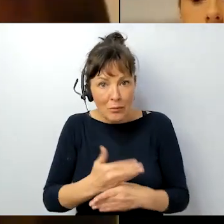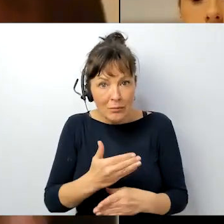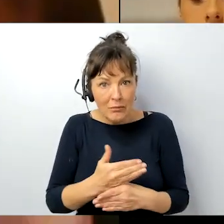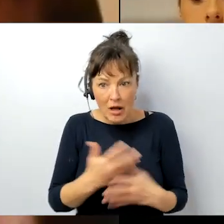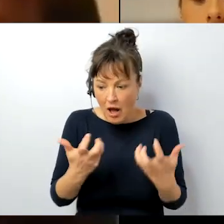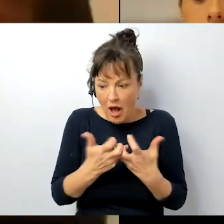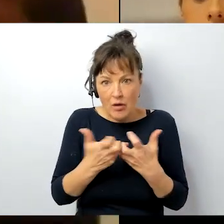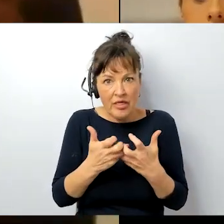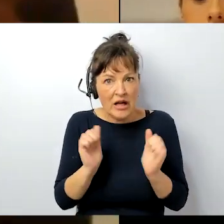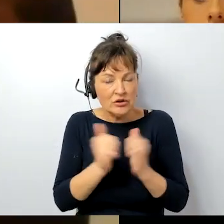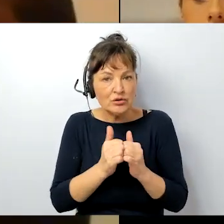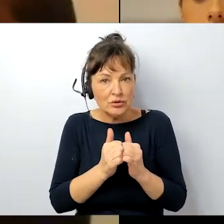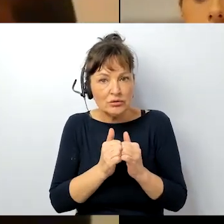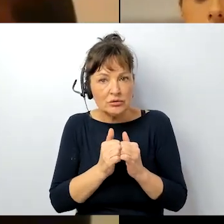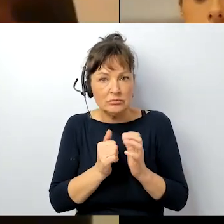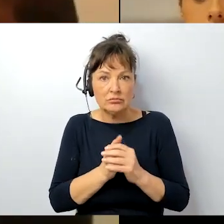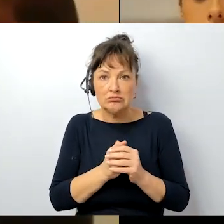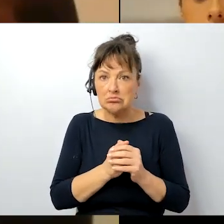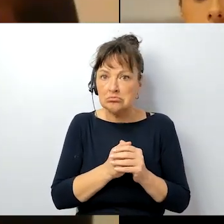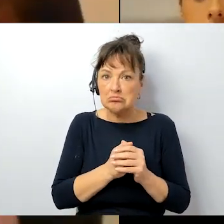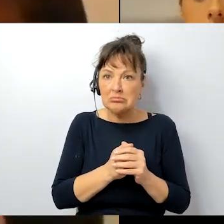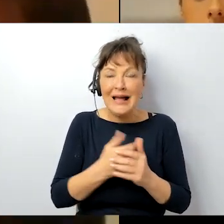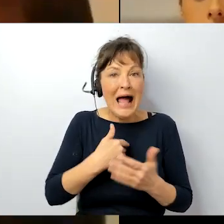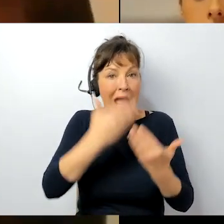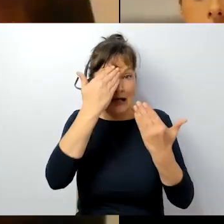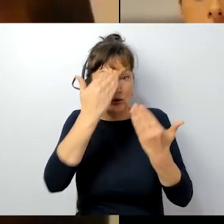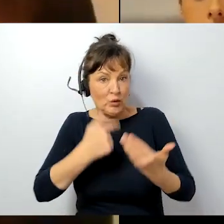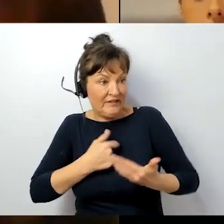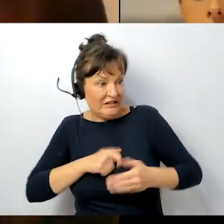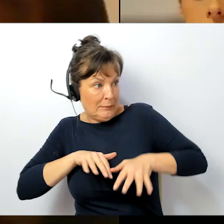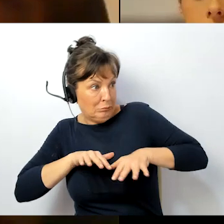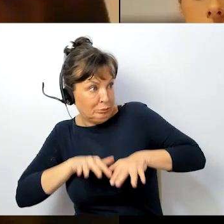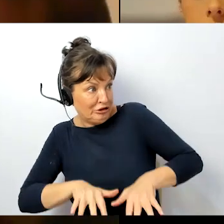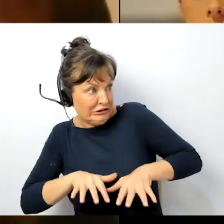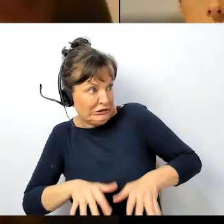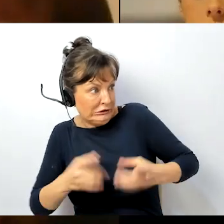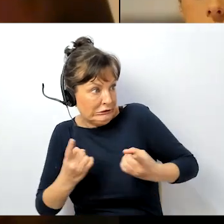about how you fit with a post because if you don't mention all your wonderful skills and I think it